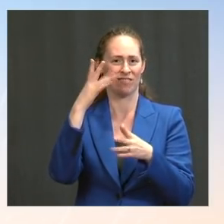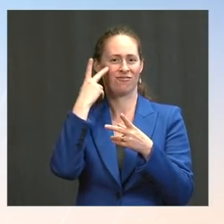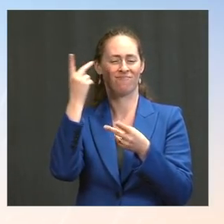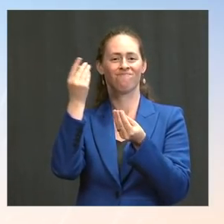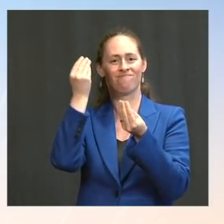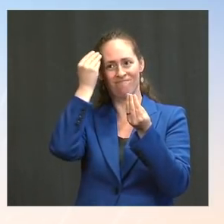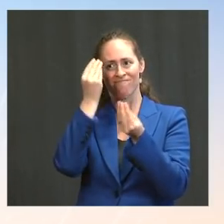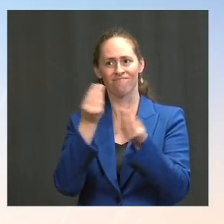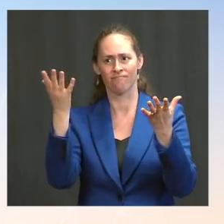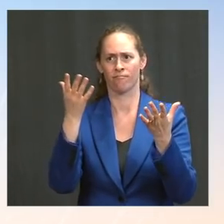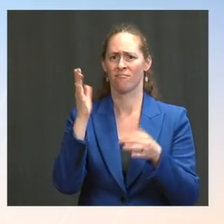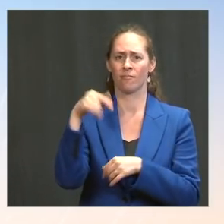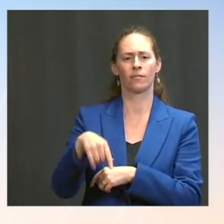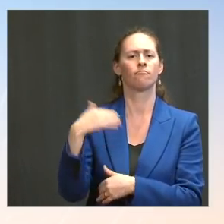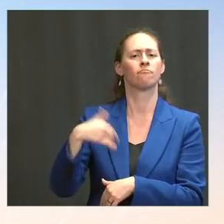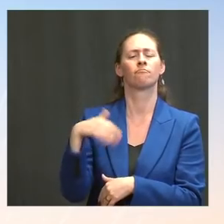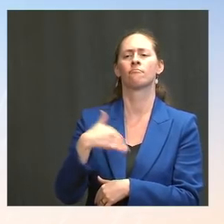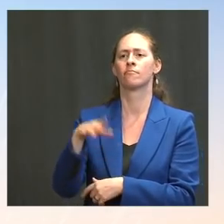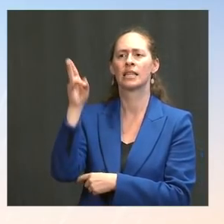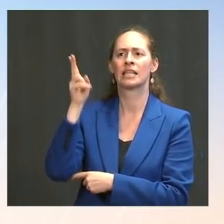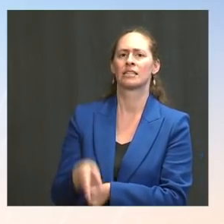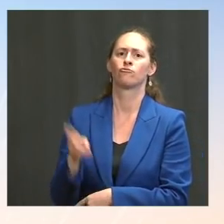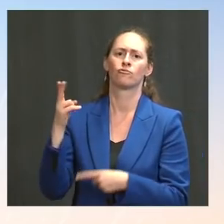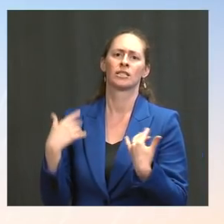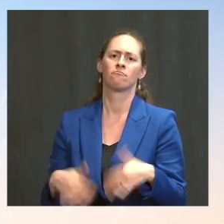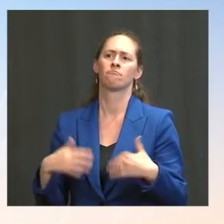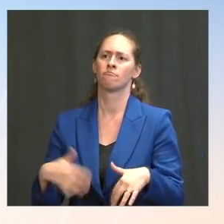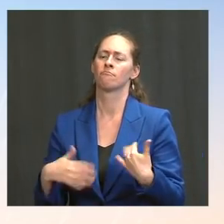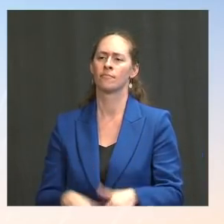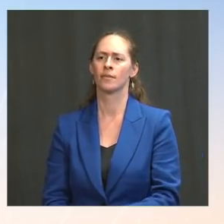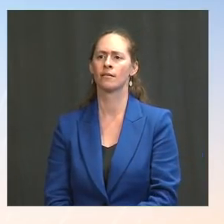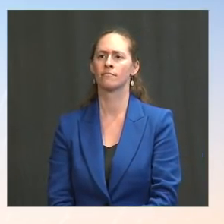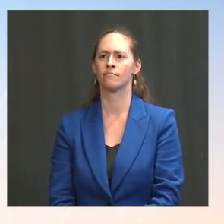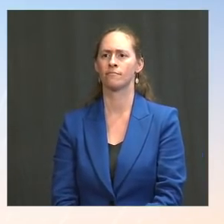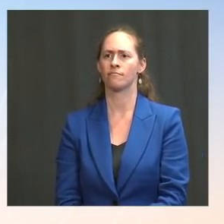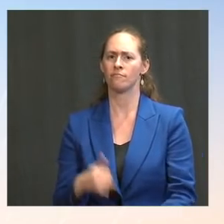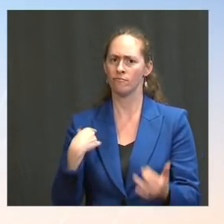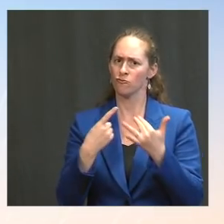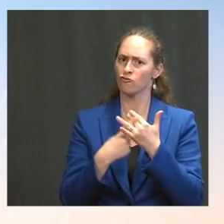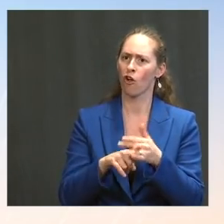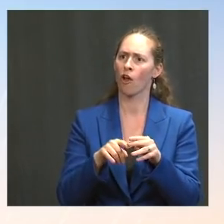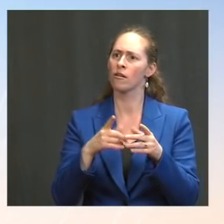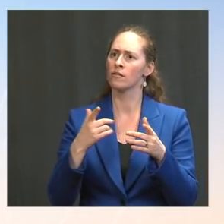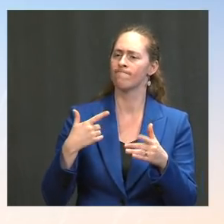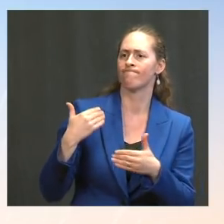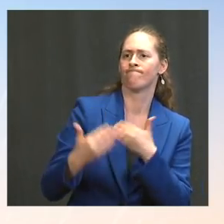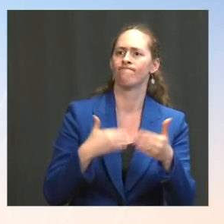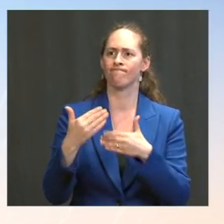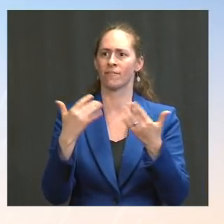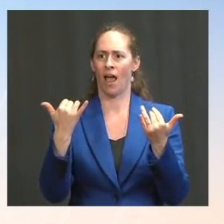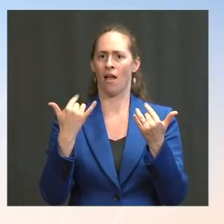and really important momentum to actually achieving both of the elements that you said -- momentum to enact a corporate tax